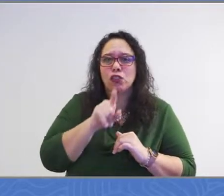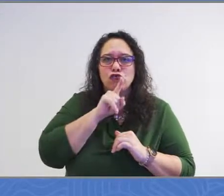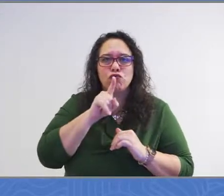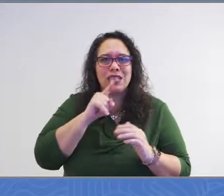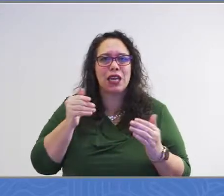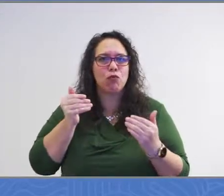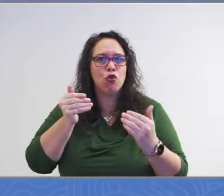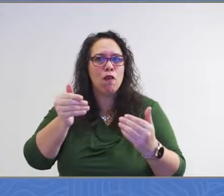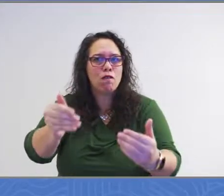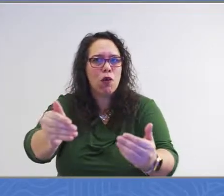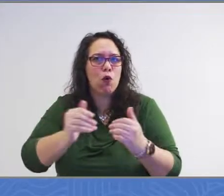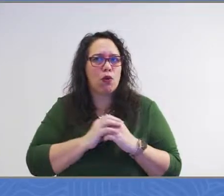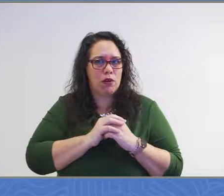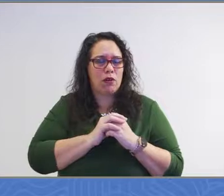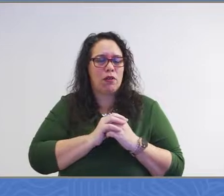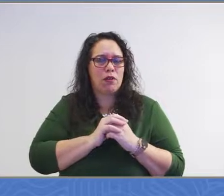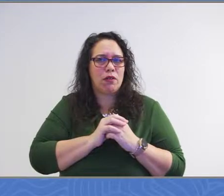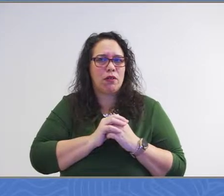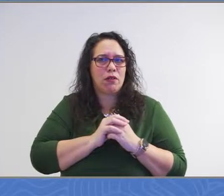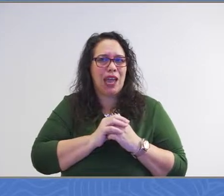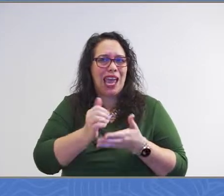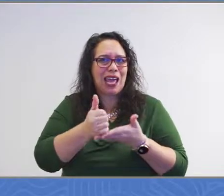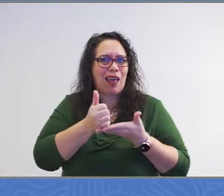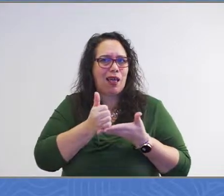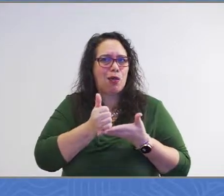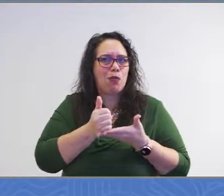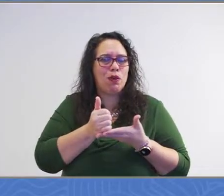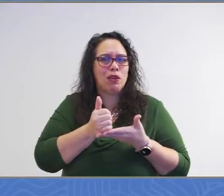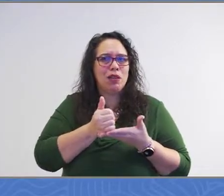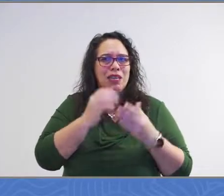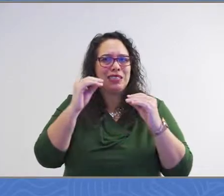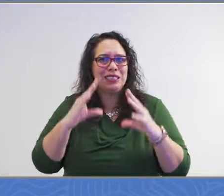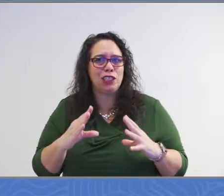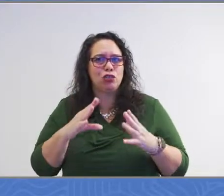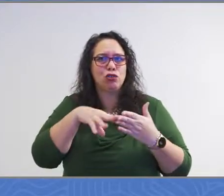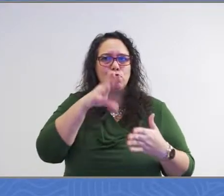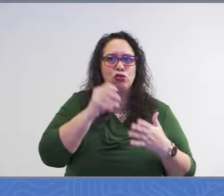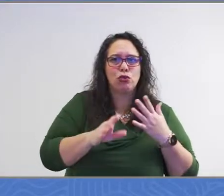and assist teachers and students and the whole community